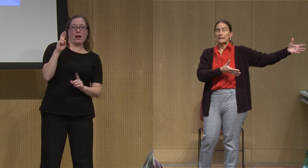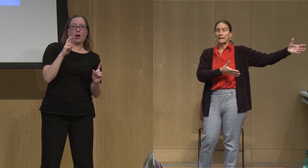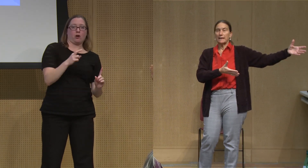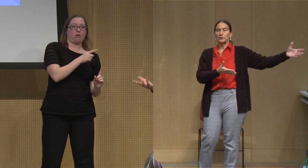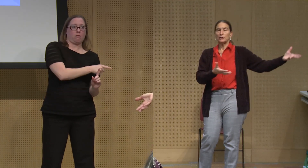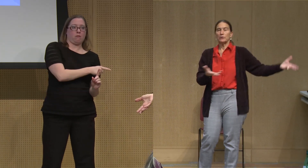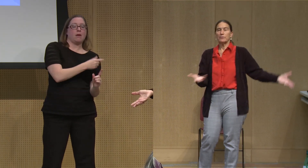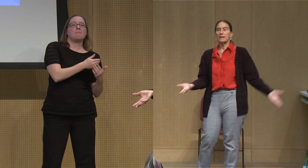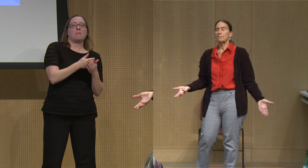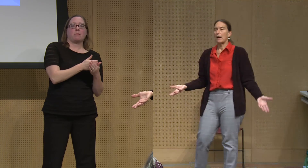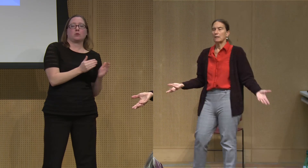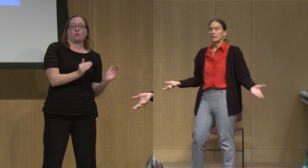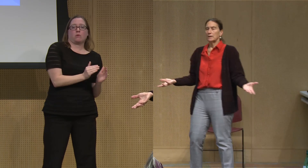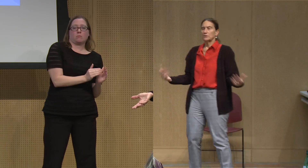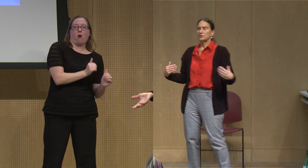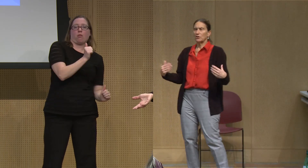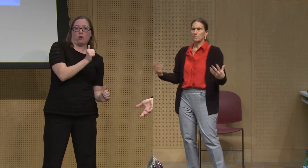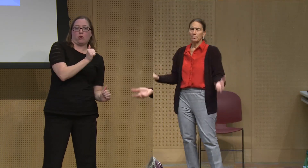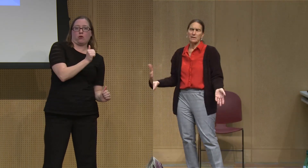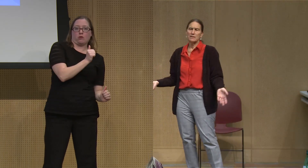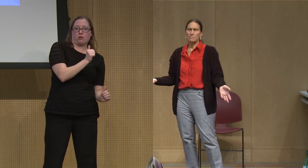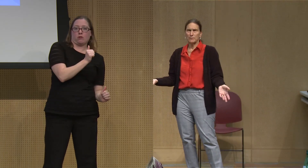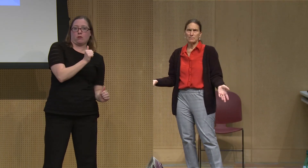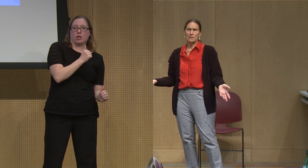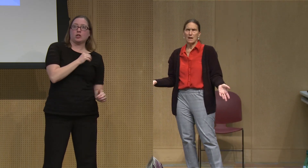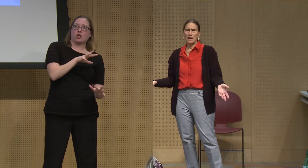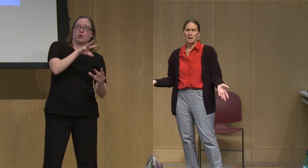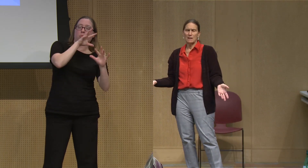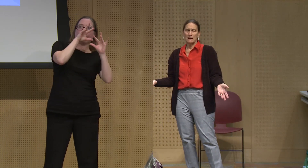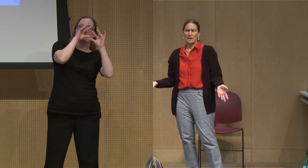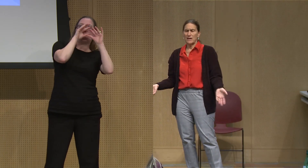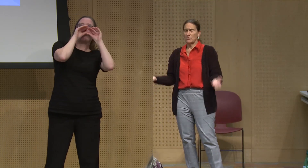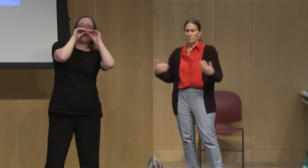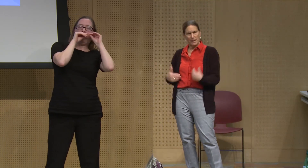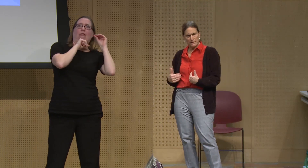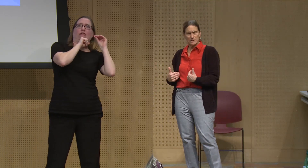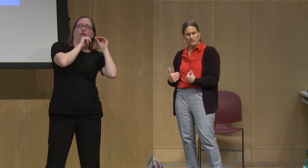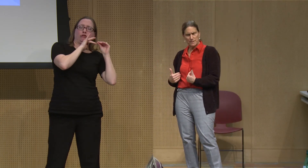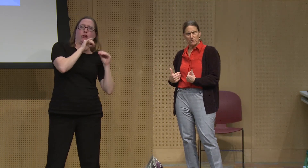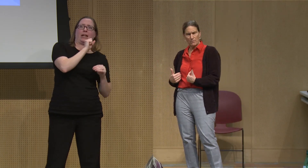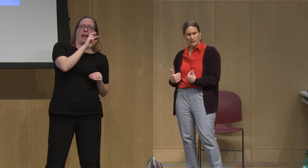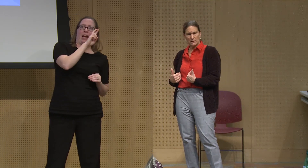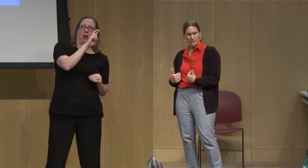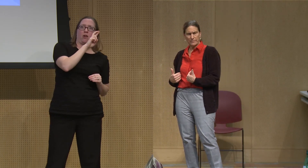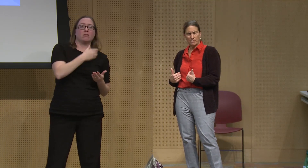YOU DON'T THINK ABOUT "SO YOU'RE BREATHING POLLUTED AIR "AND YOUR BABY'S GONNA BE GROWING AT A DIFFERENT RATE?"